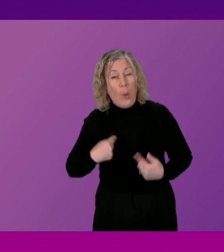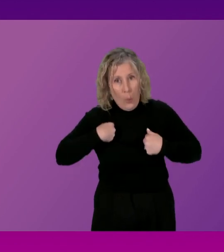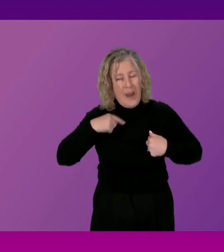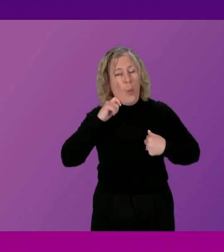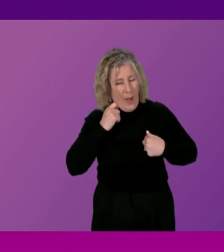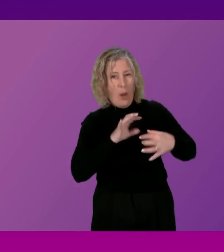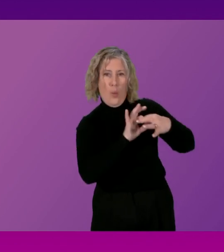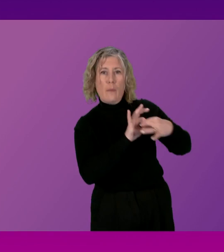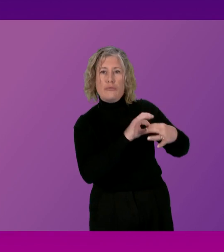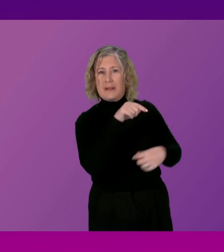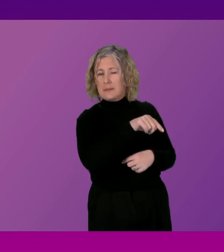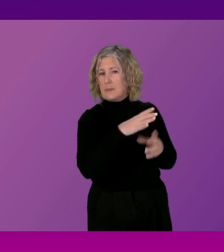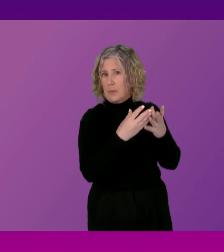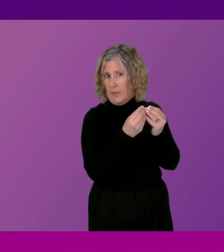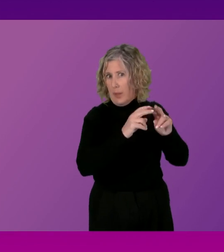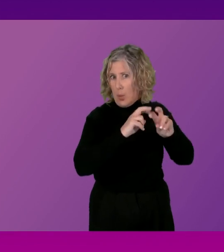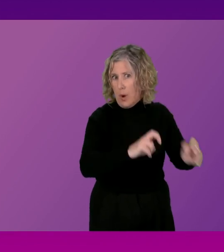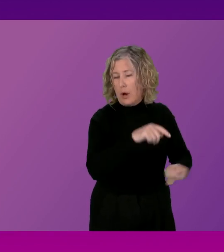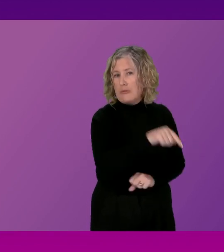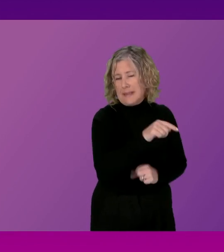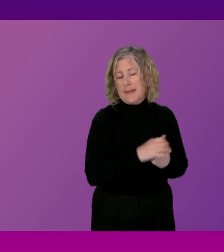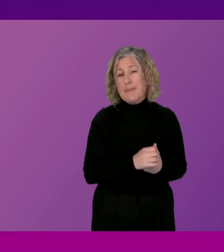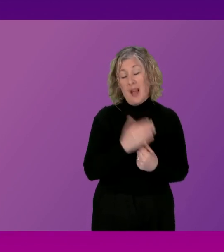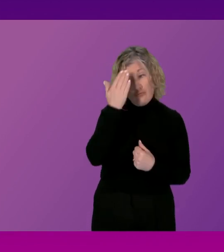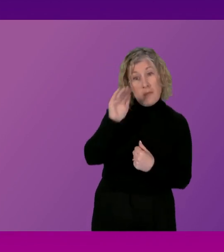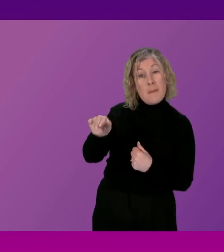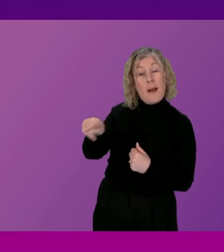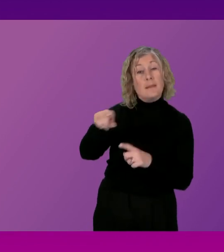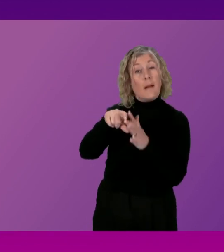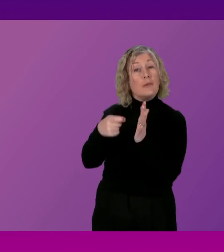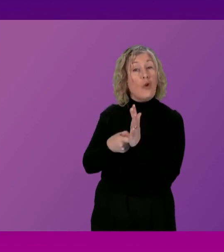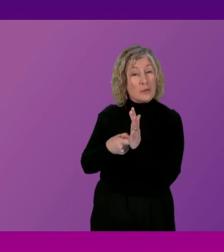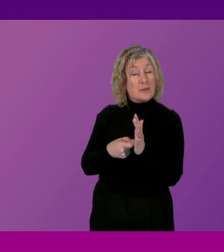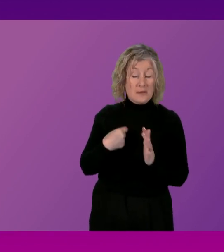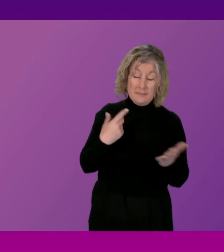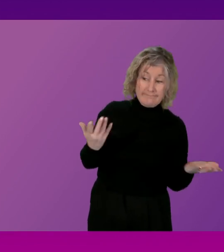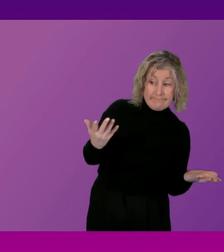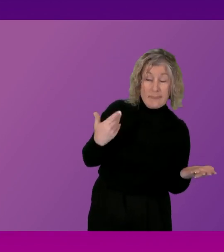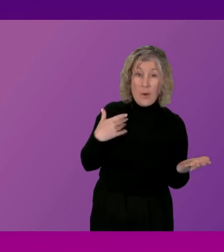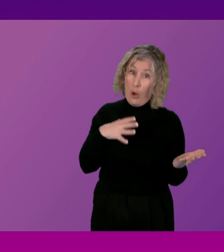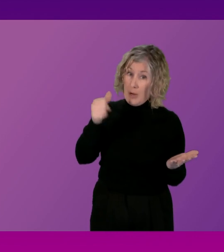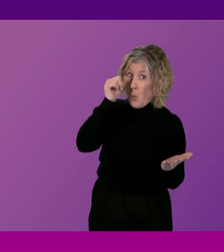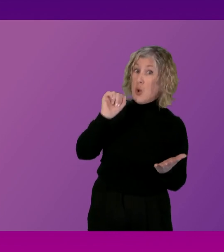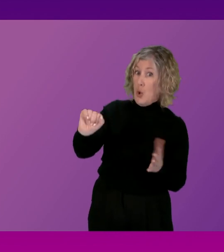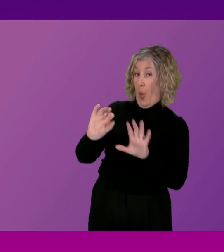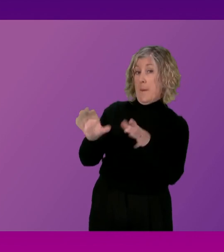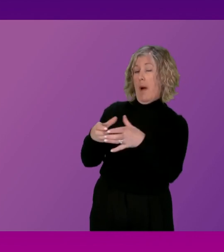I remind Douglas Ross of what we already know about his party’s mishandling of Covid.